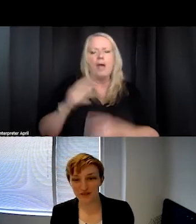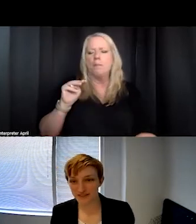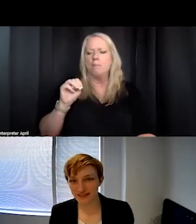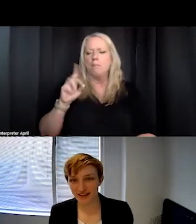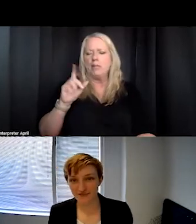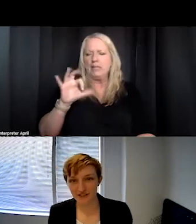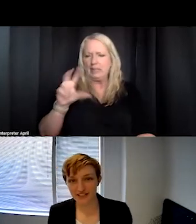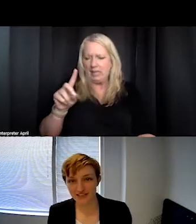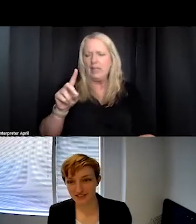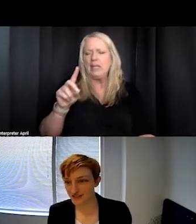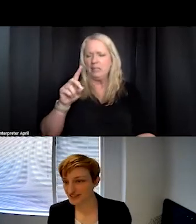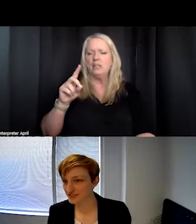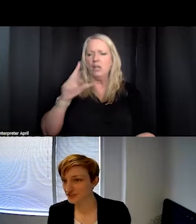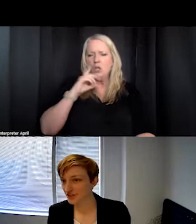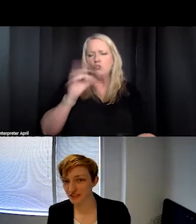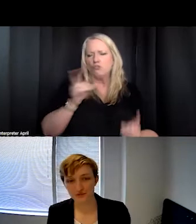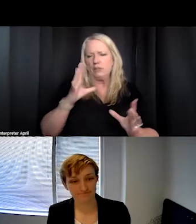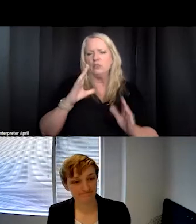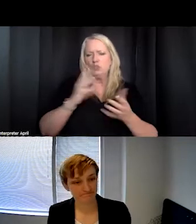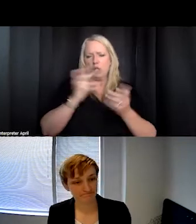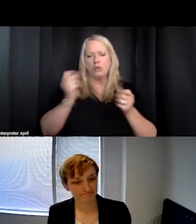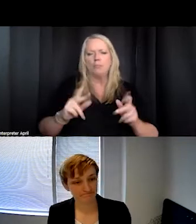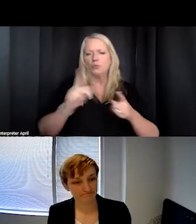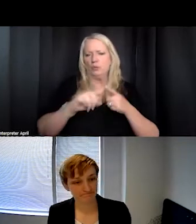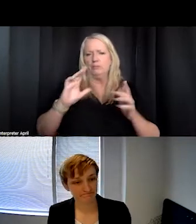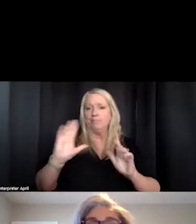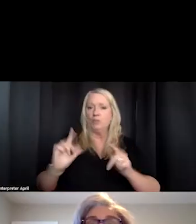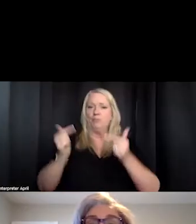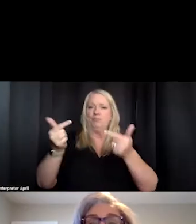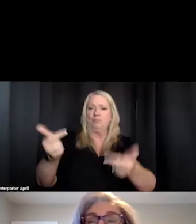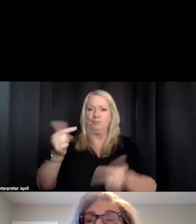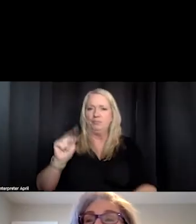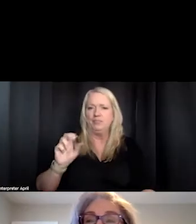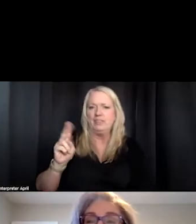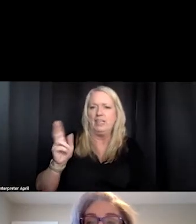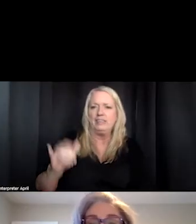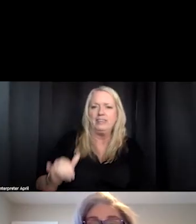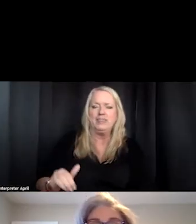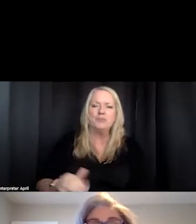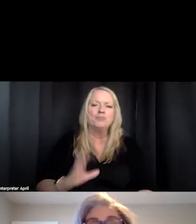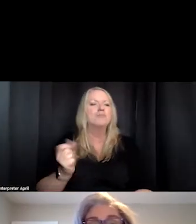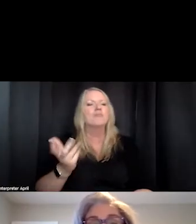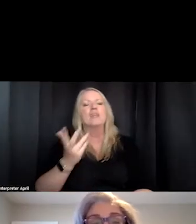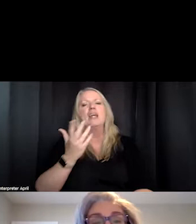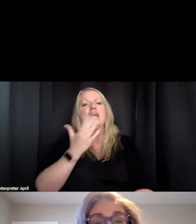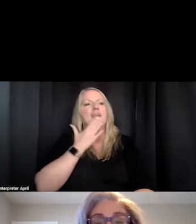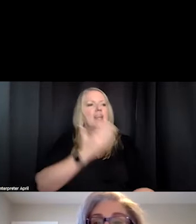OF A CONVERSATION. NANCY, I WILL TURN IT OVER YOU. >> THANK YOU, LINDSEY, THANK YOU VERY MUCH,